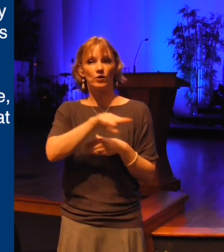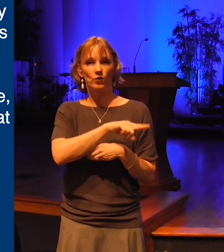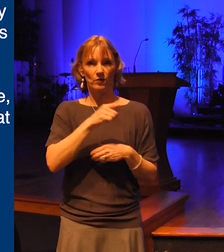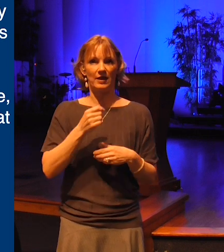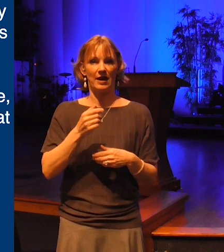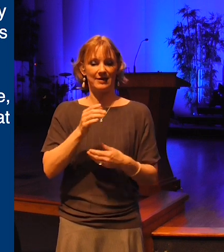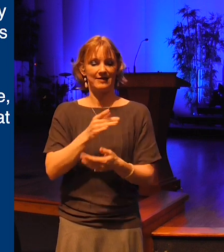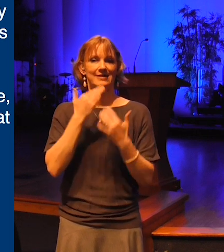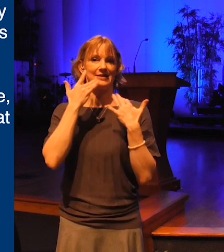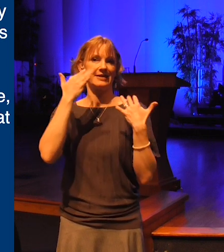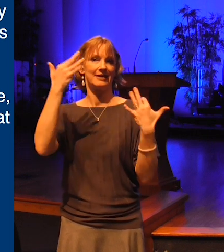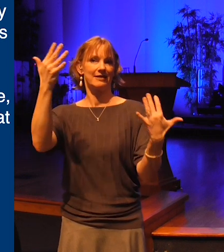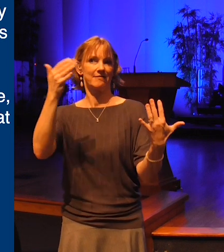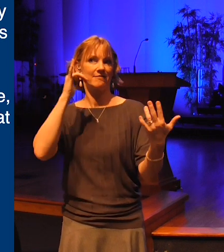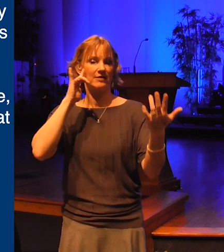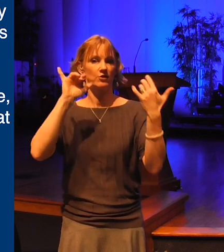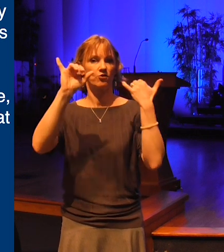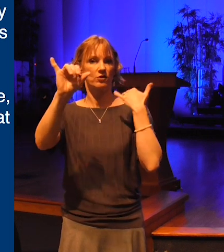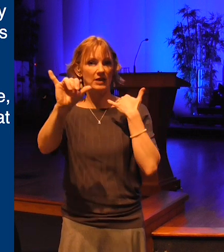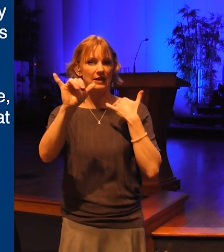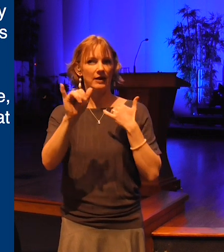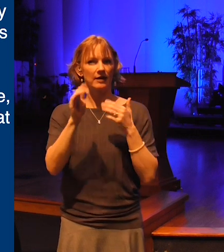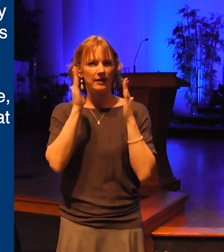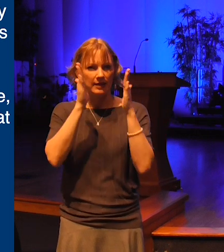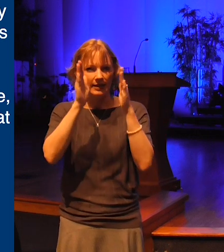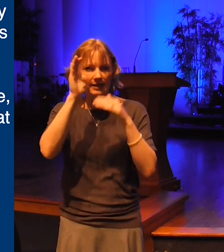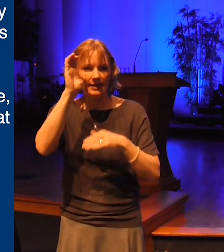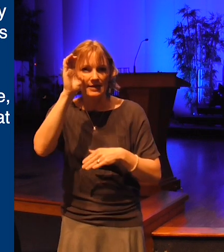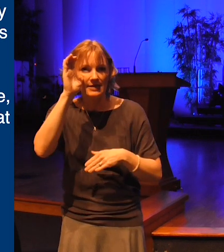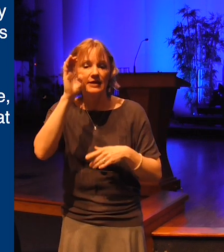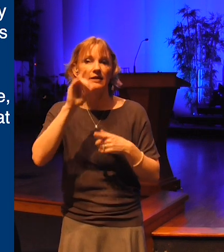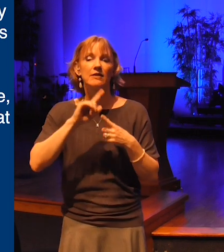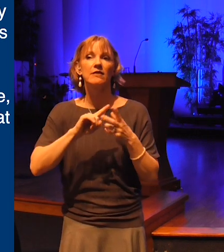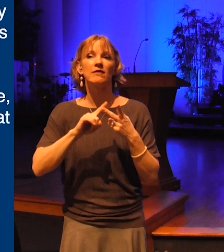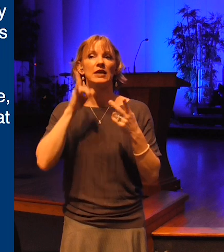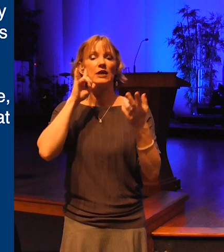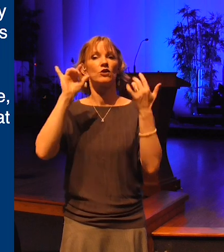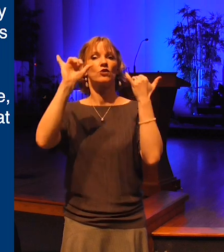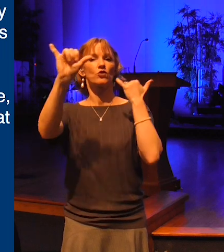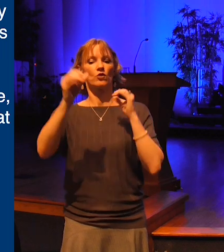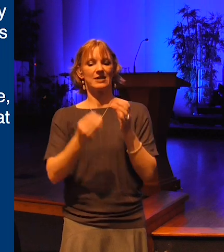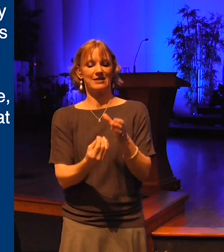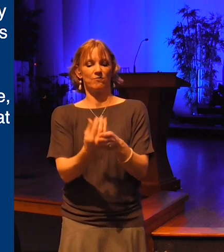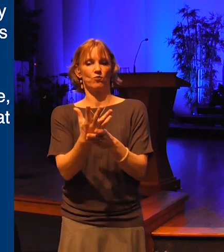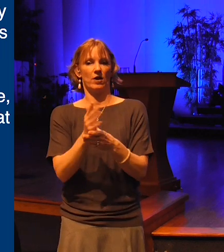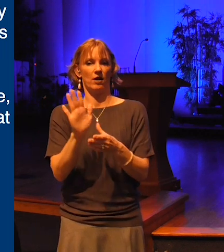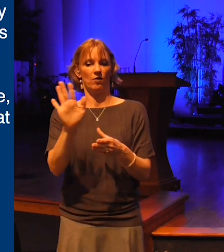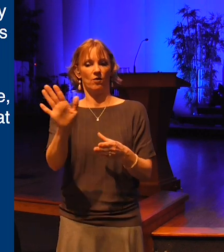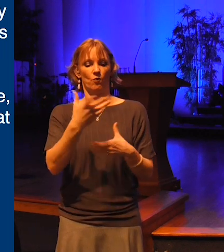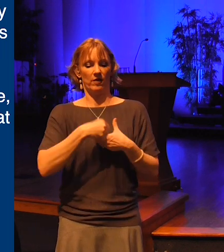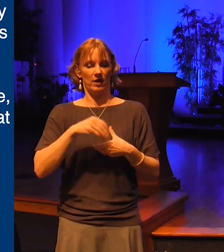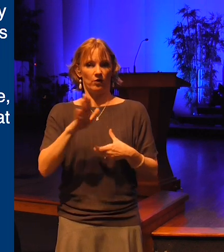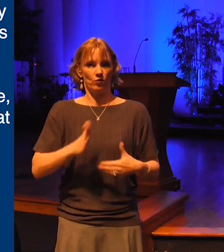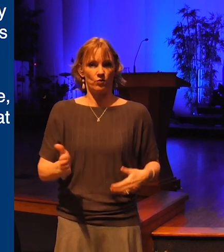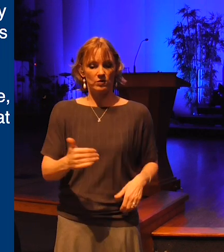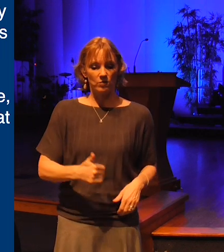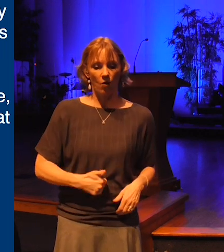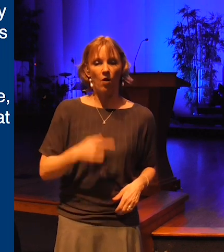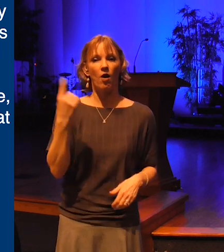eternity listen to it there is an eternal springtime of your soul always rising but never